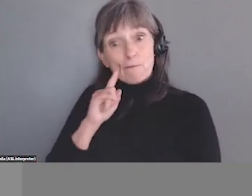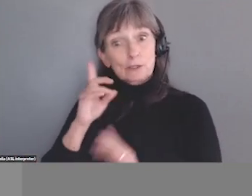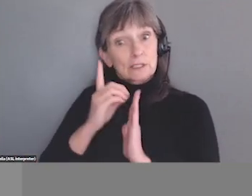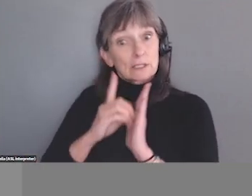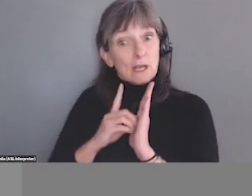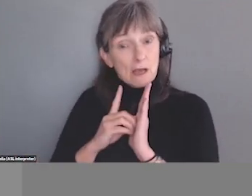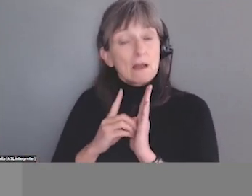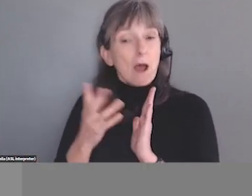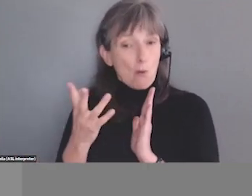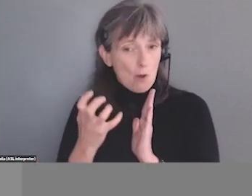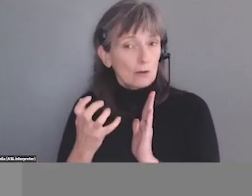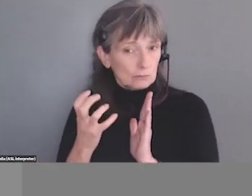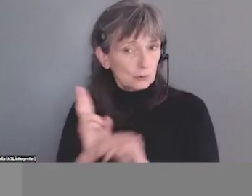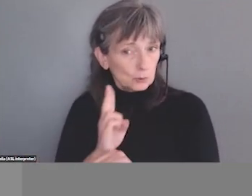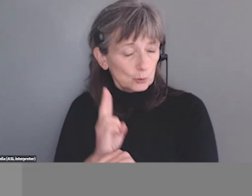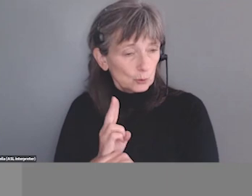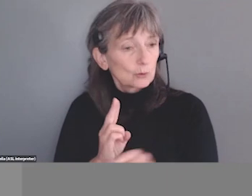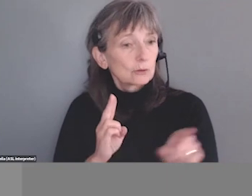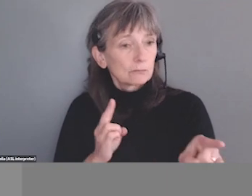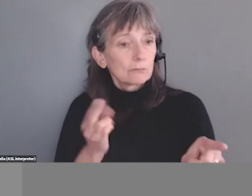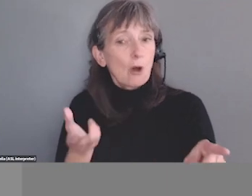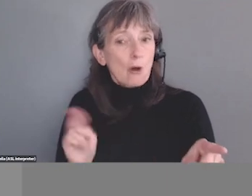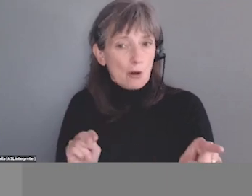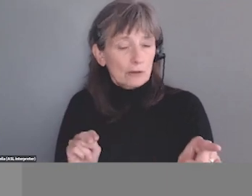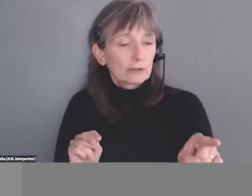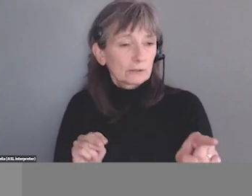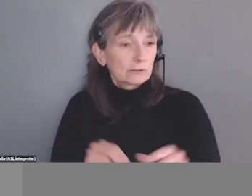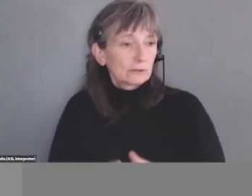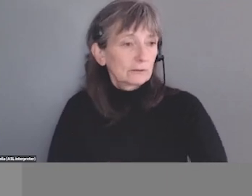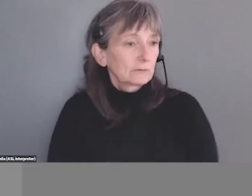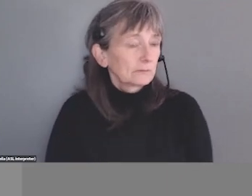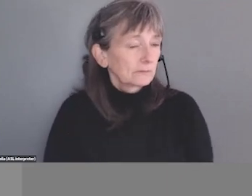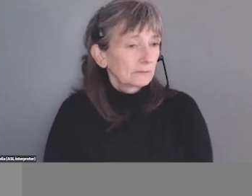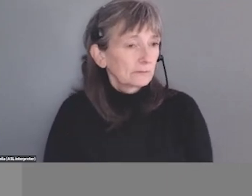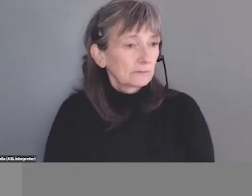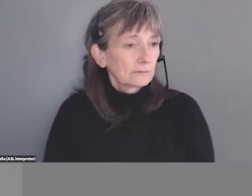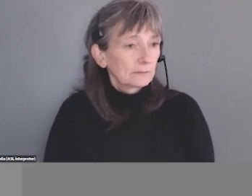we're going to turn on the feature of the AI Book Designer, which is a beta feature